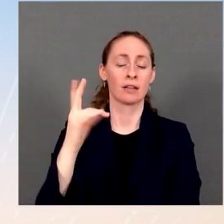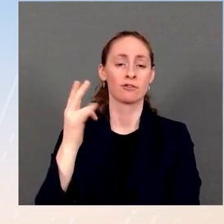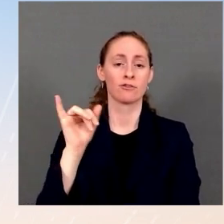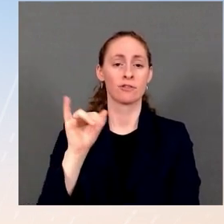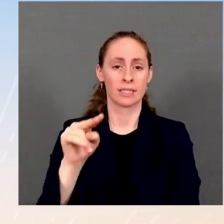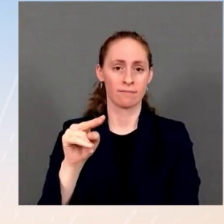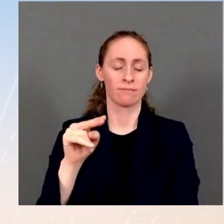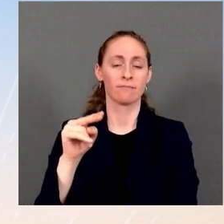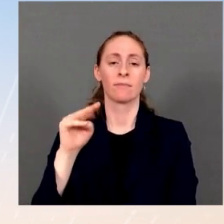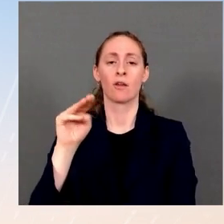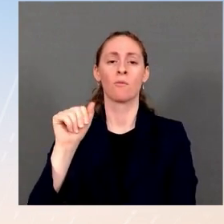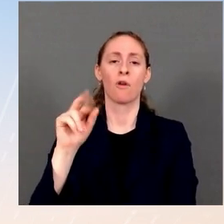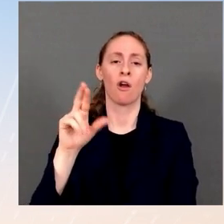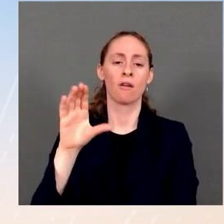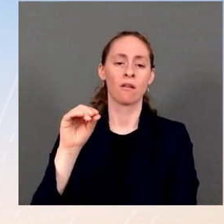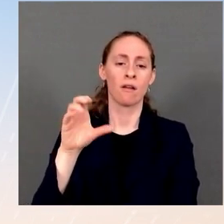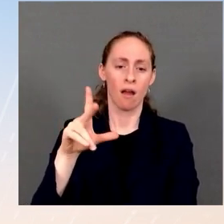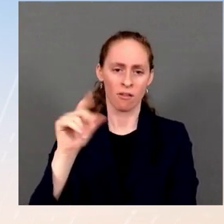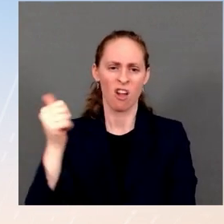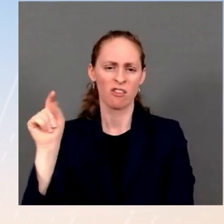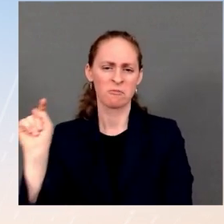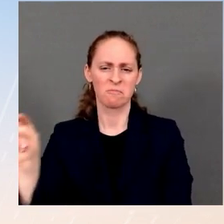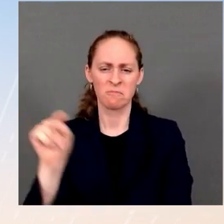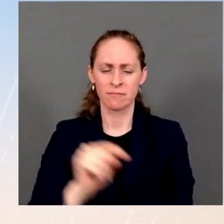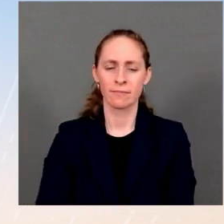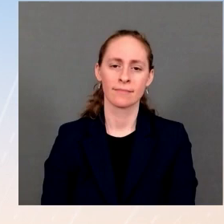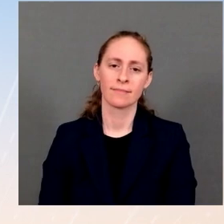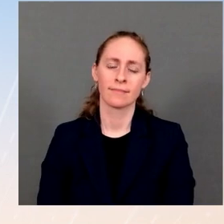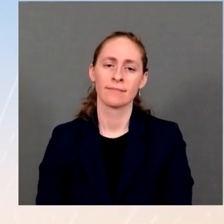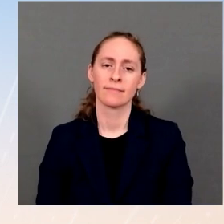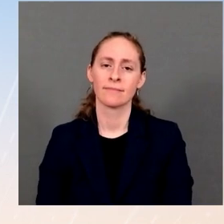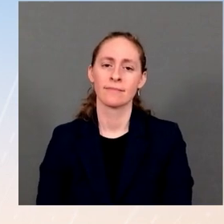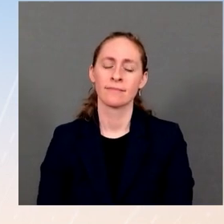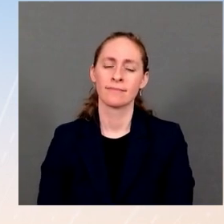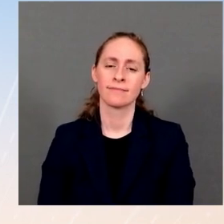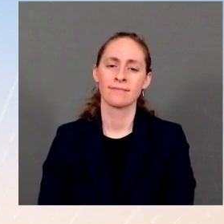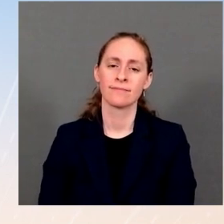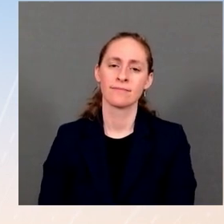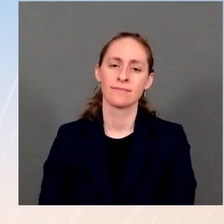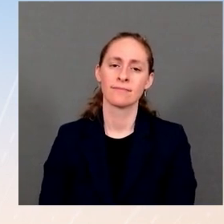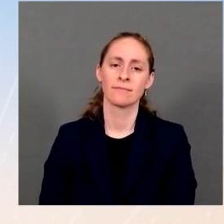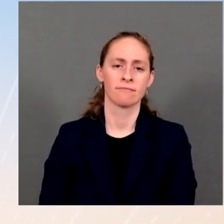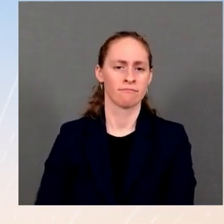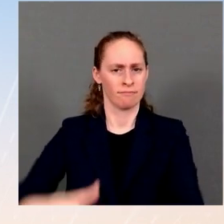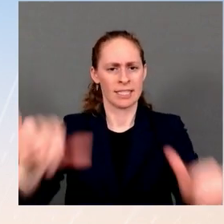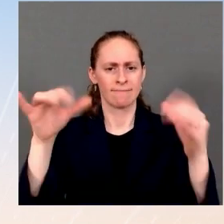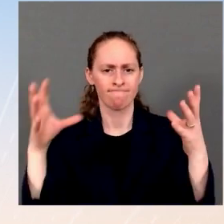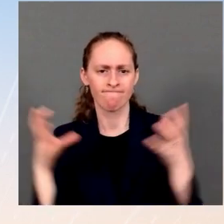from his team who have made -- who all of us have made voting rights a priority. The Press: And then, one last one: